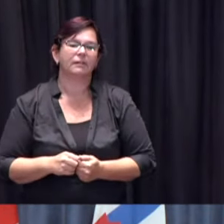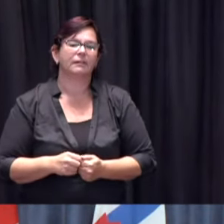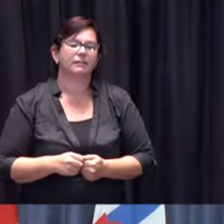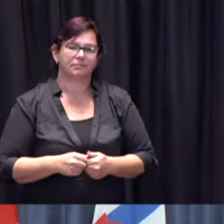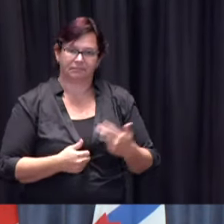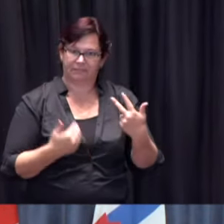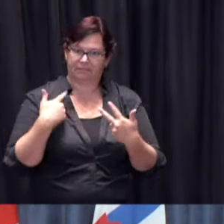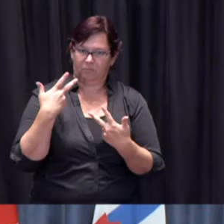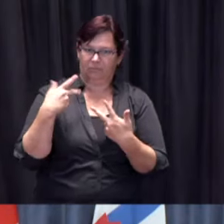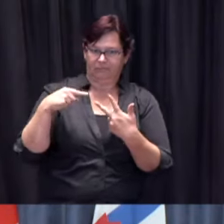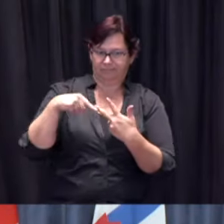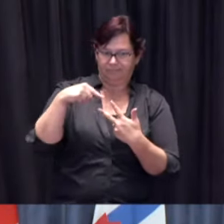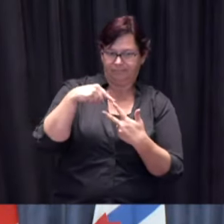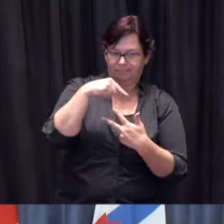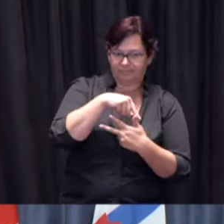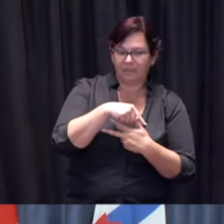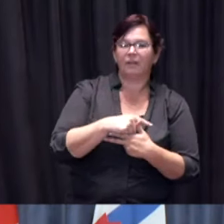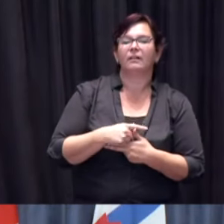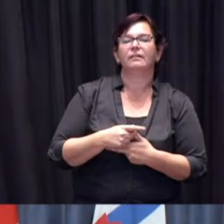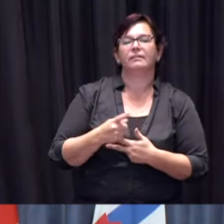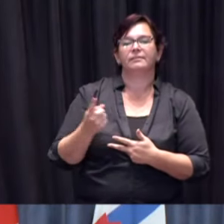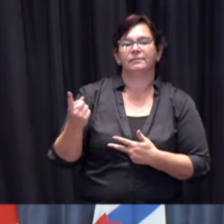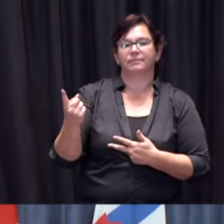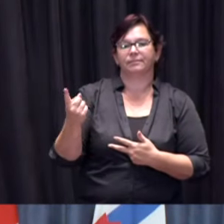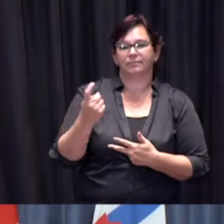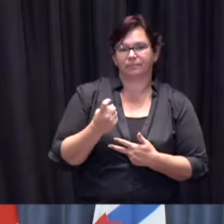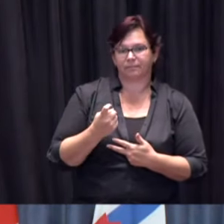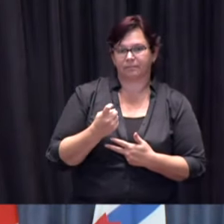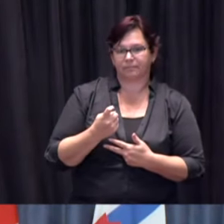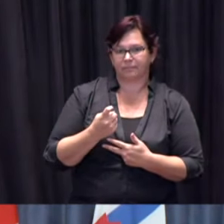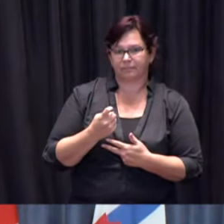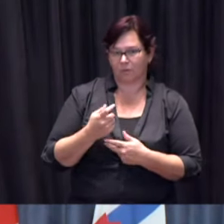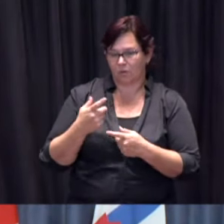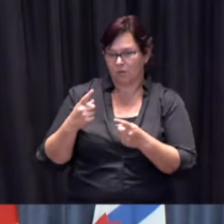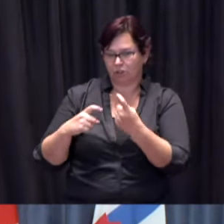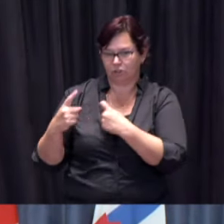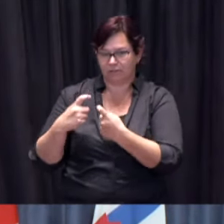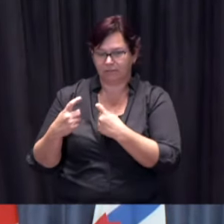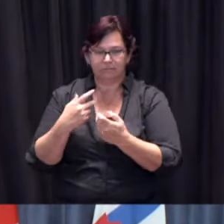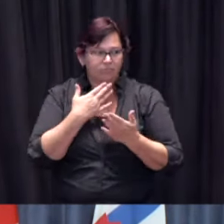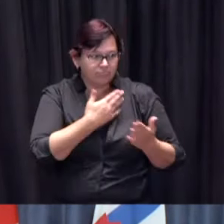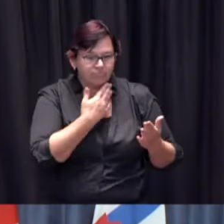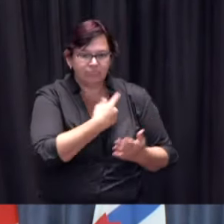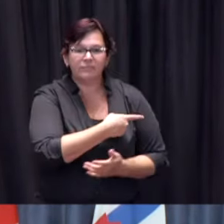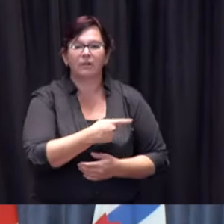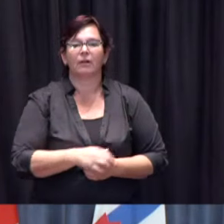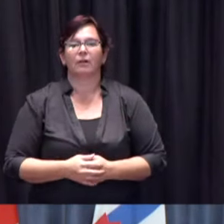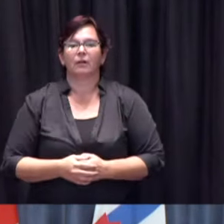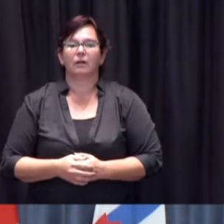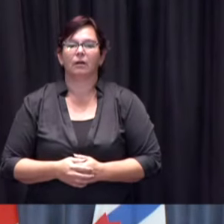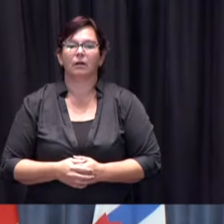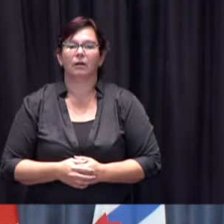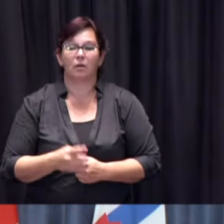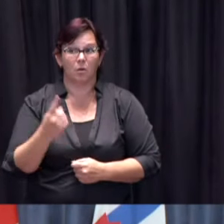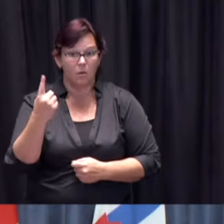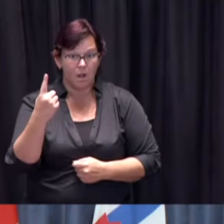Good afternoon everyone thanks for joining us. We will now open the floor to questions. As a reminder it's one question one follow-up.